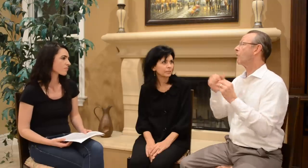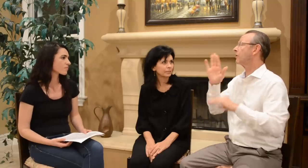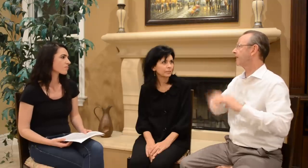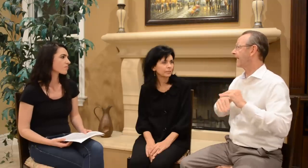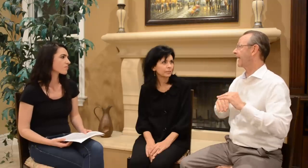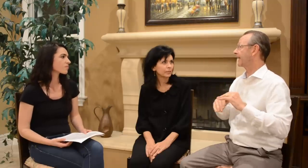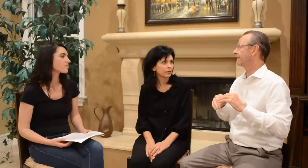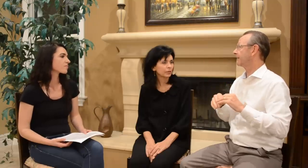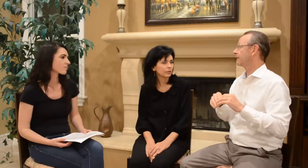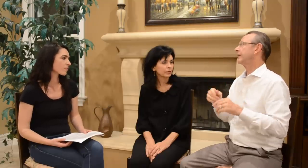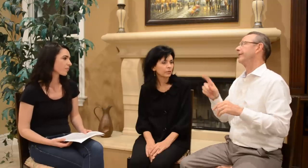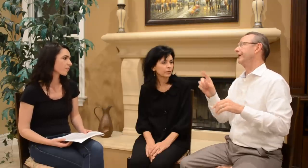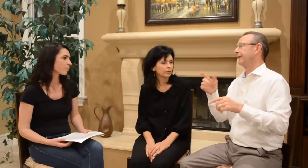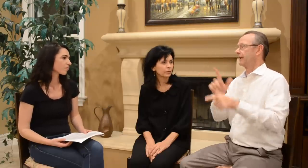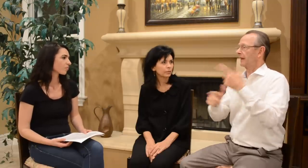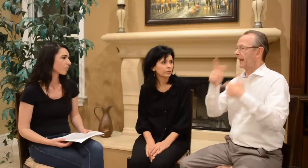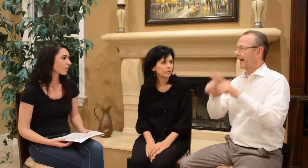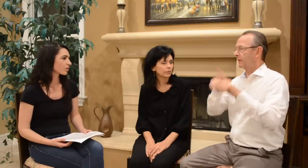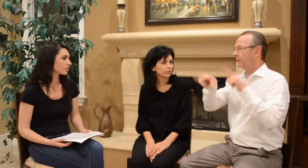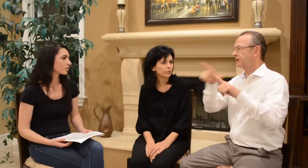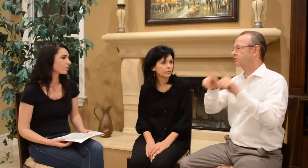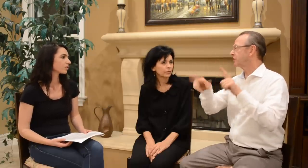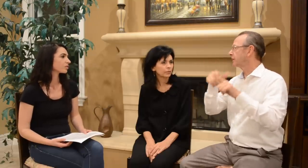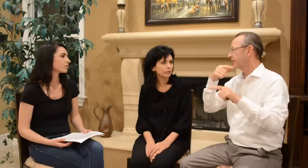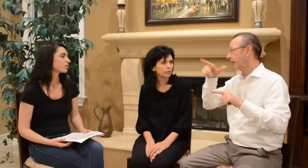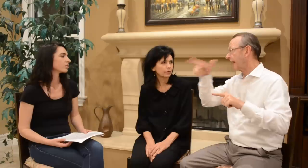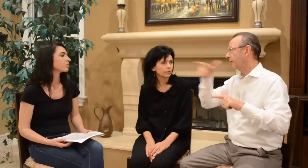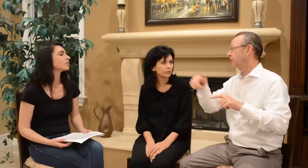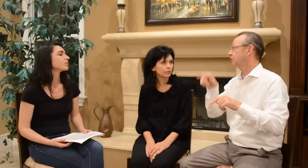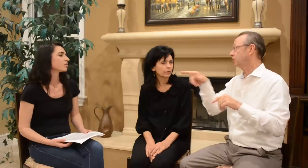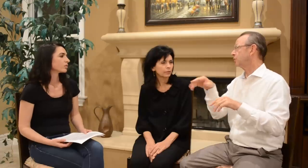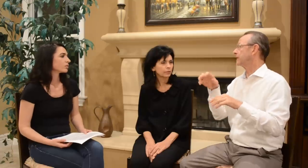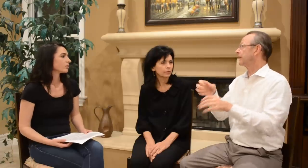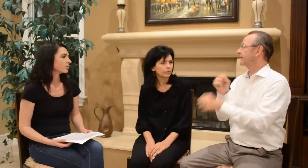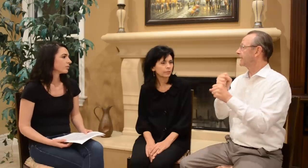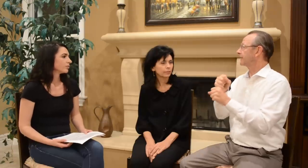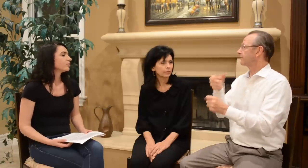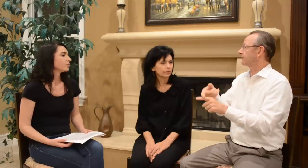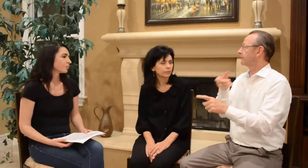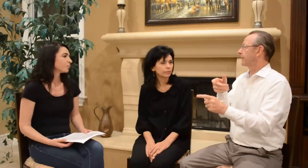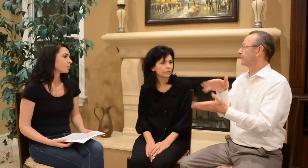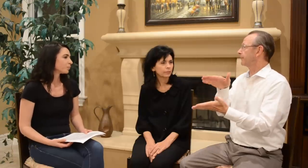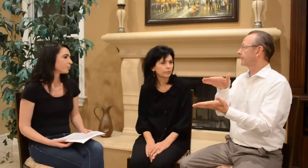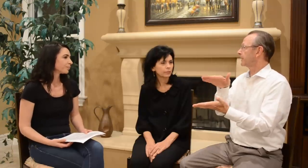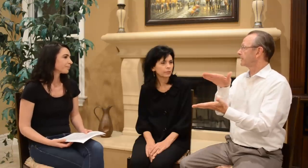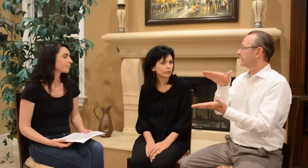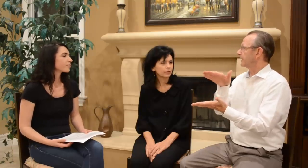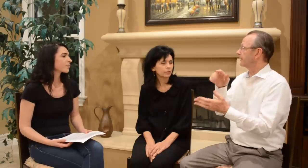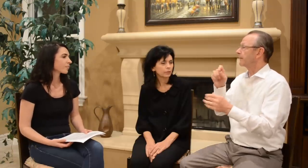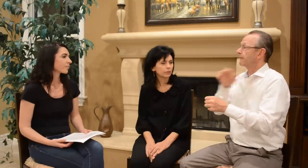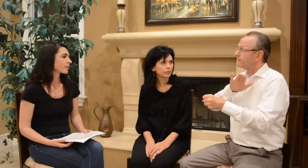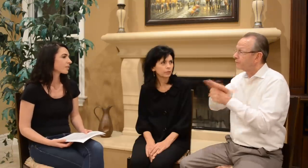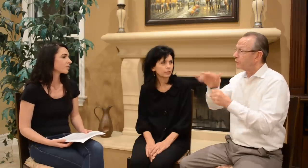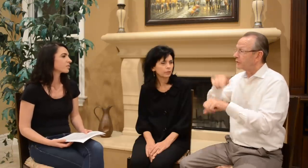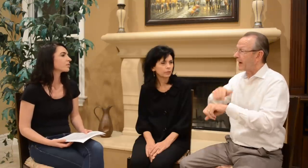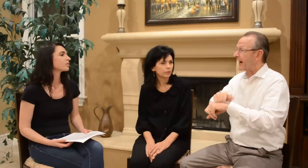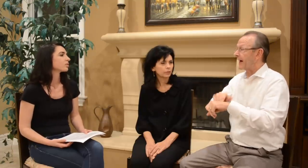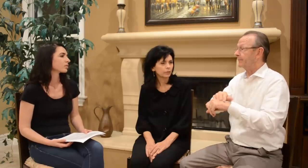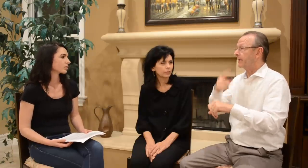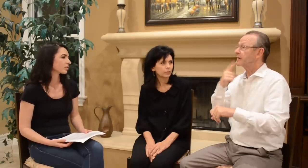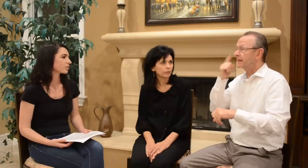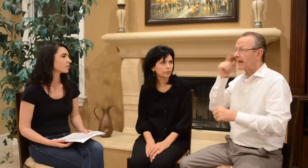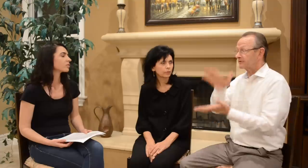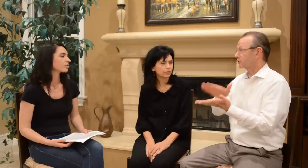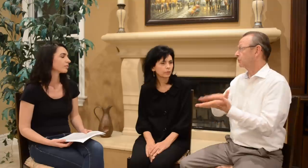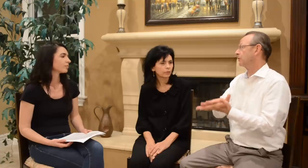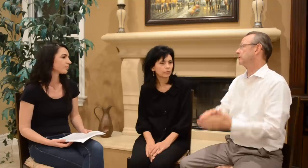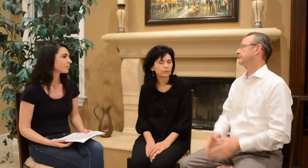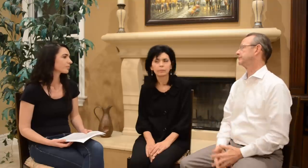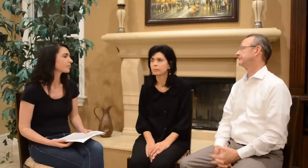more than the language you would get from full time deaf school.